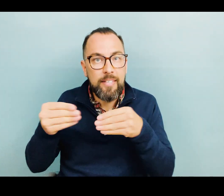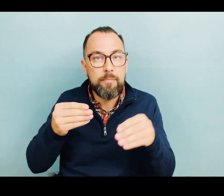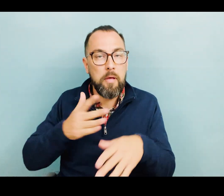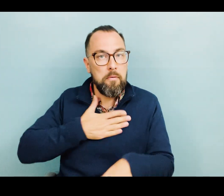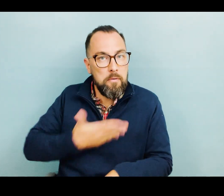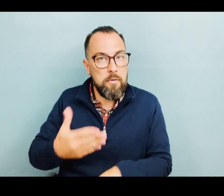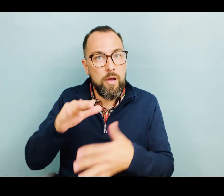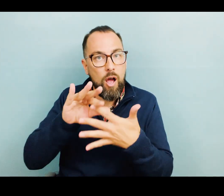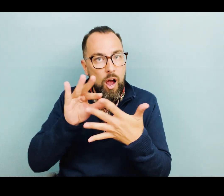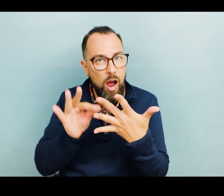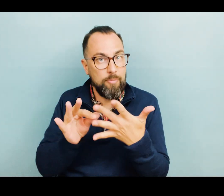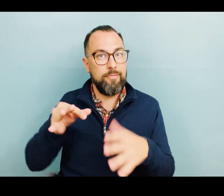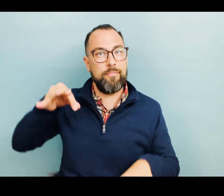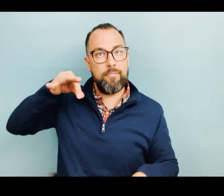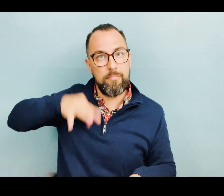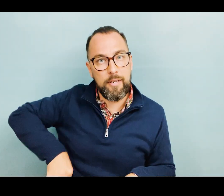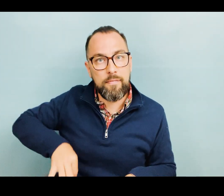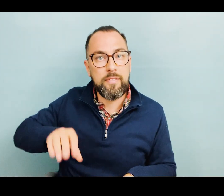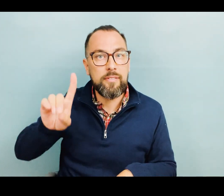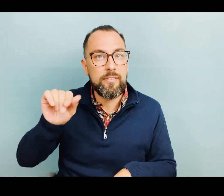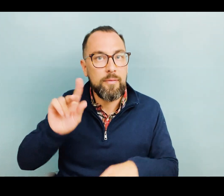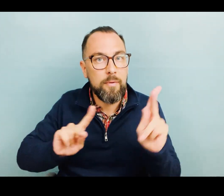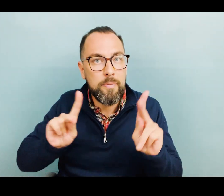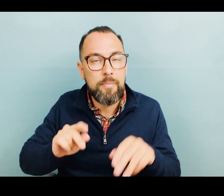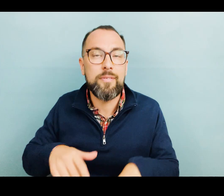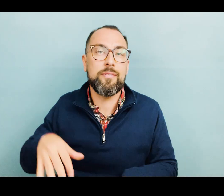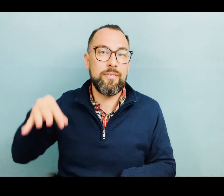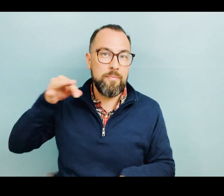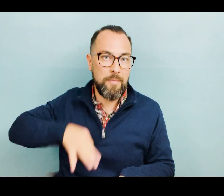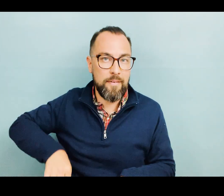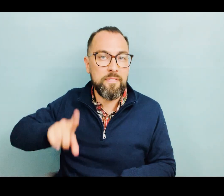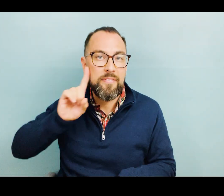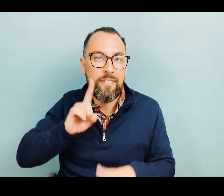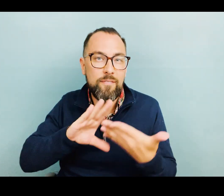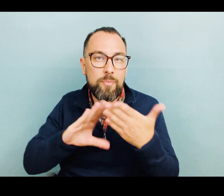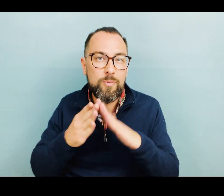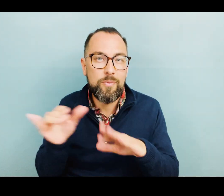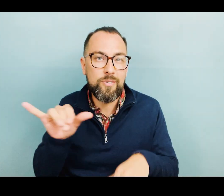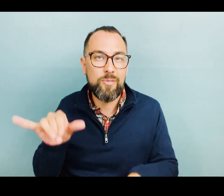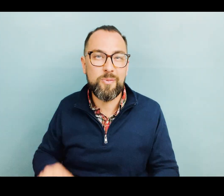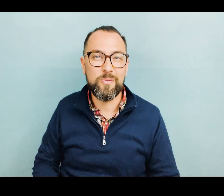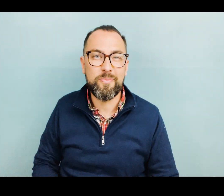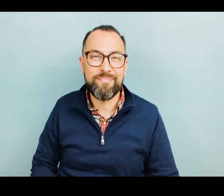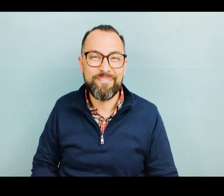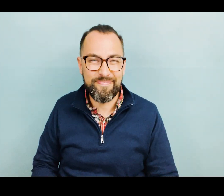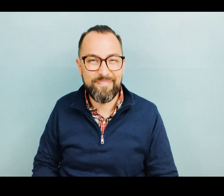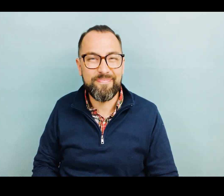providing a flexible work environment benefits people with disabilities and deaf people.